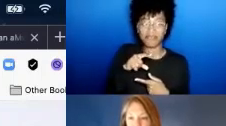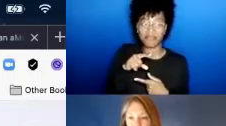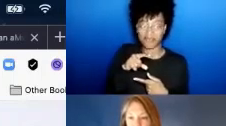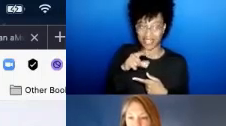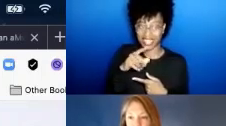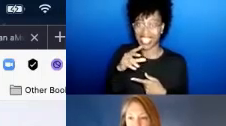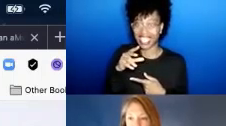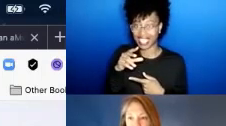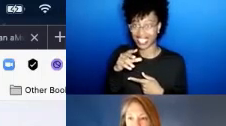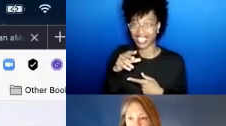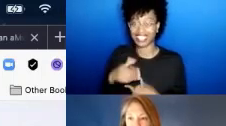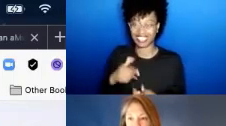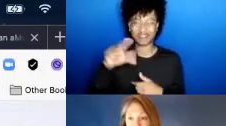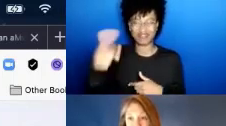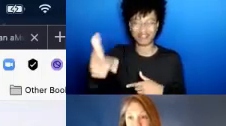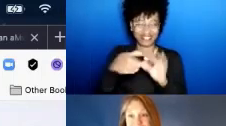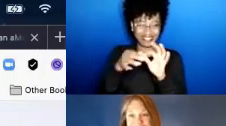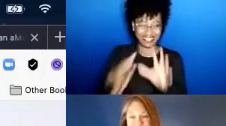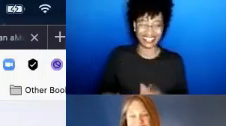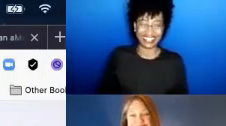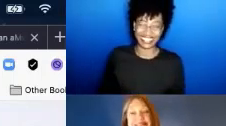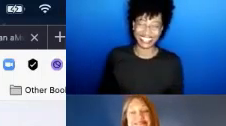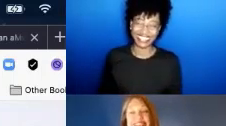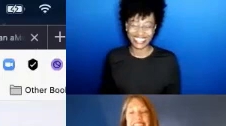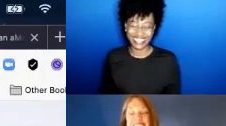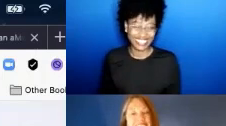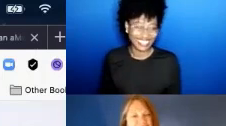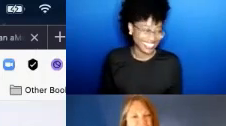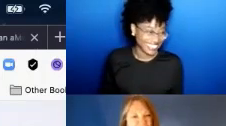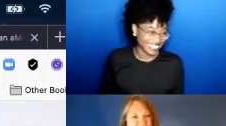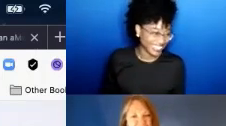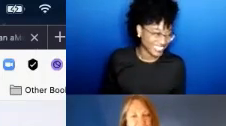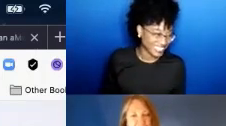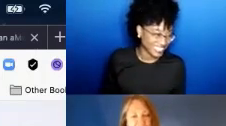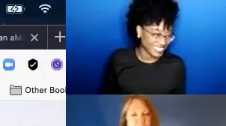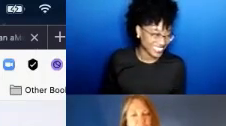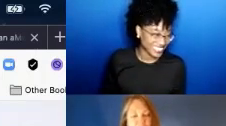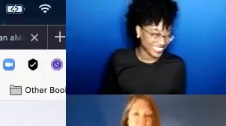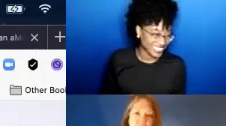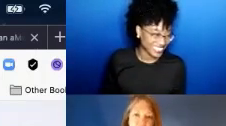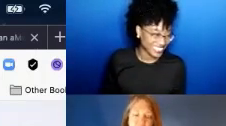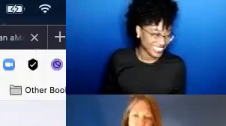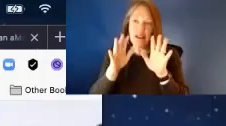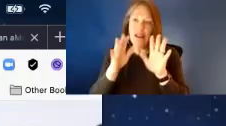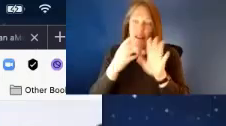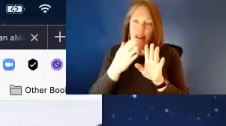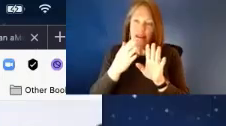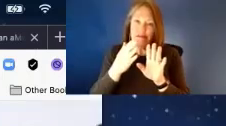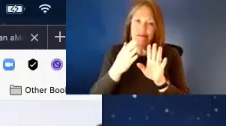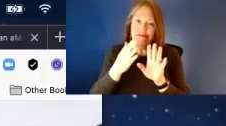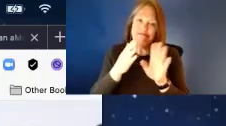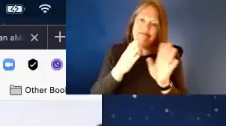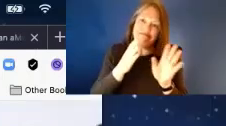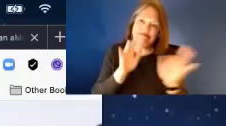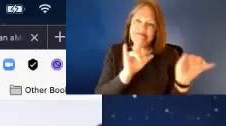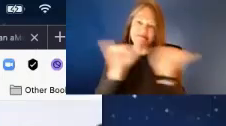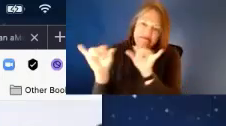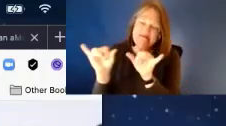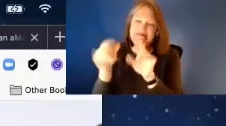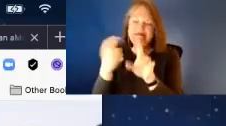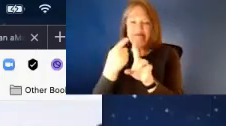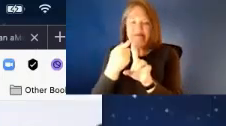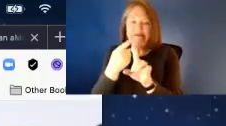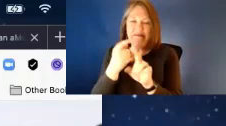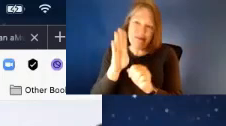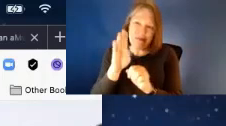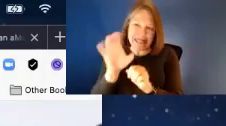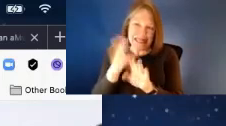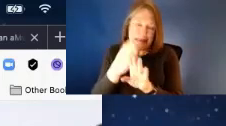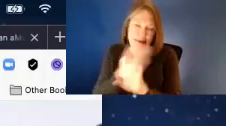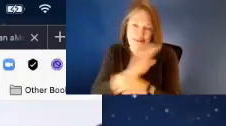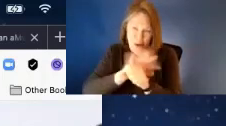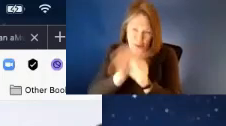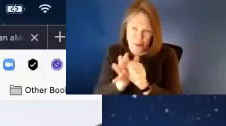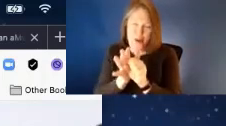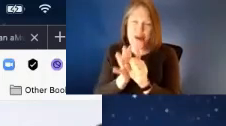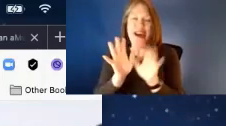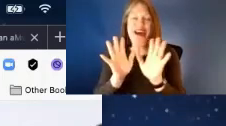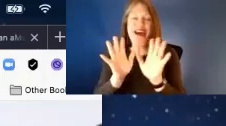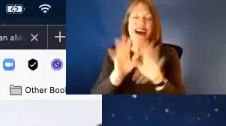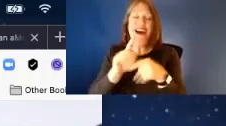06:41:47 This is a vestige from the physical times, we call it BC, before Corona,